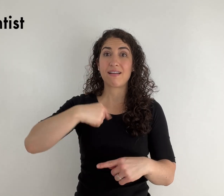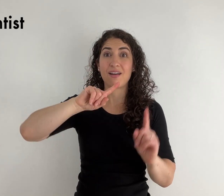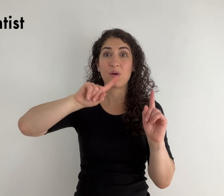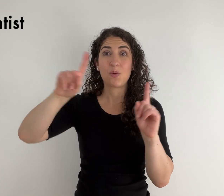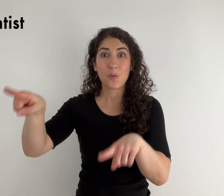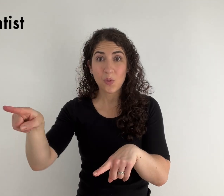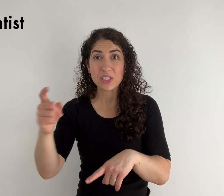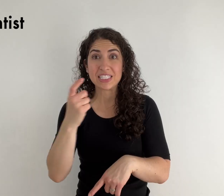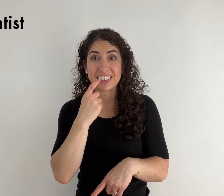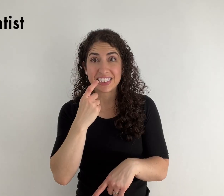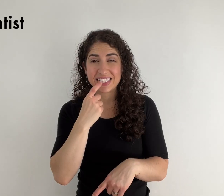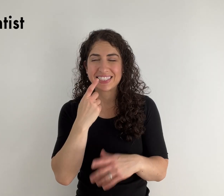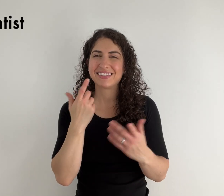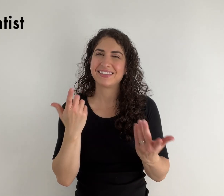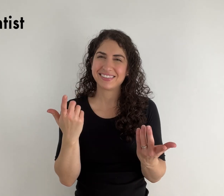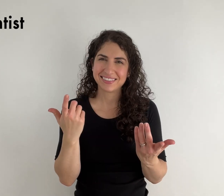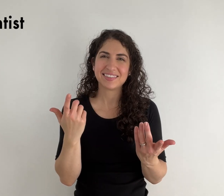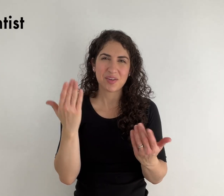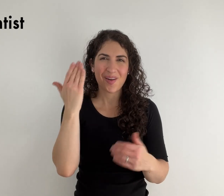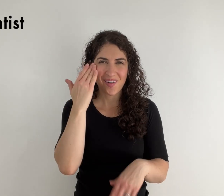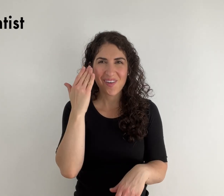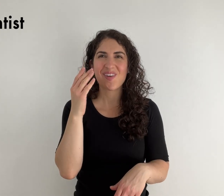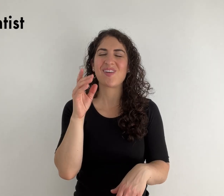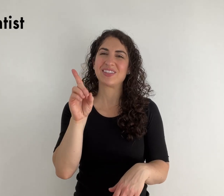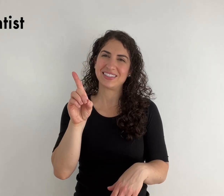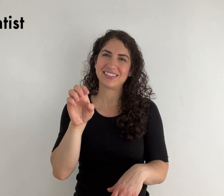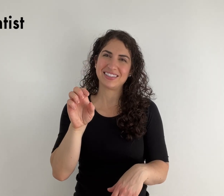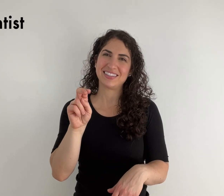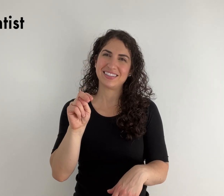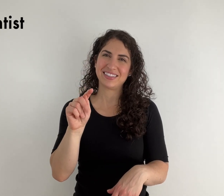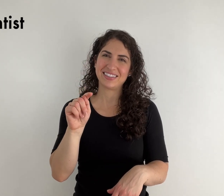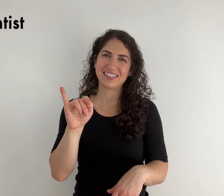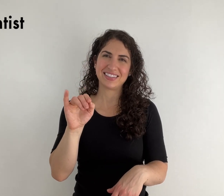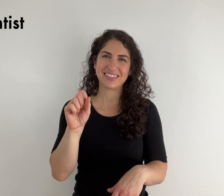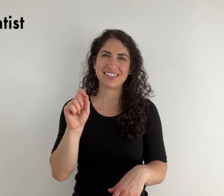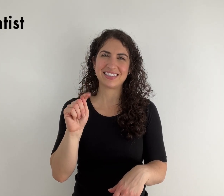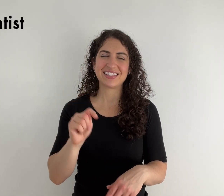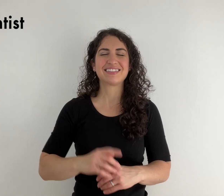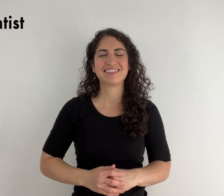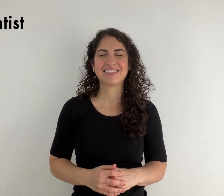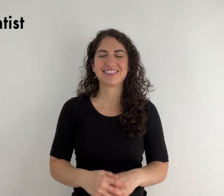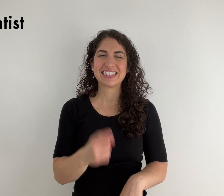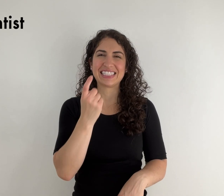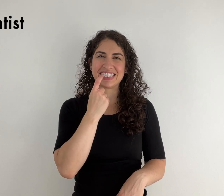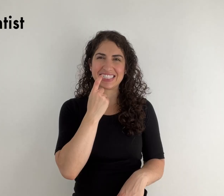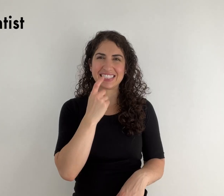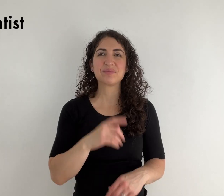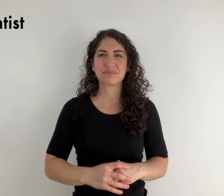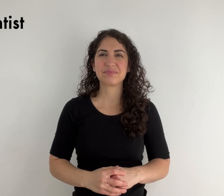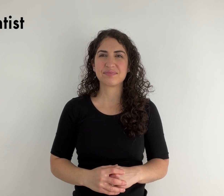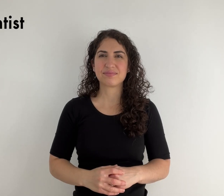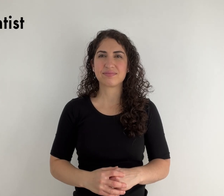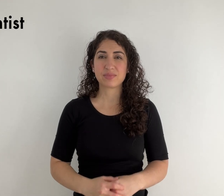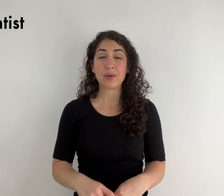If I sign I'm *going* to the dentist, you know that I mean dentist. DENTIST